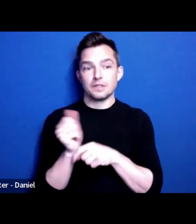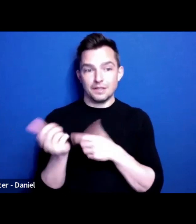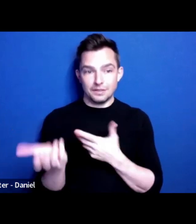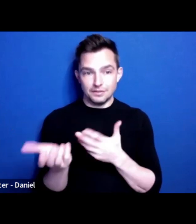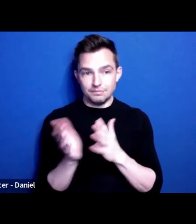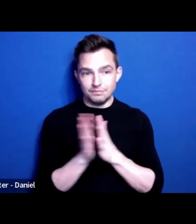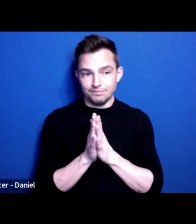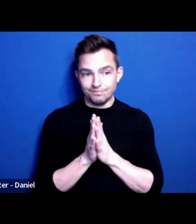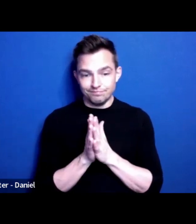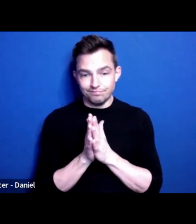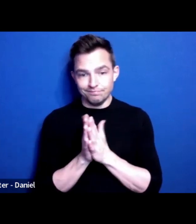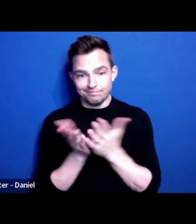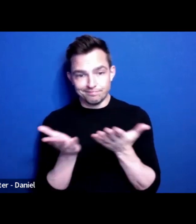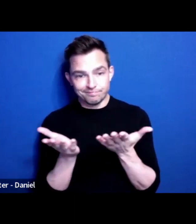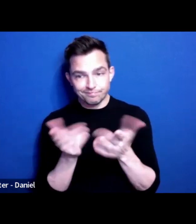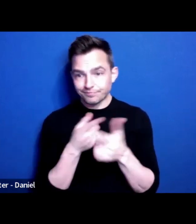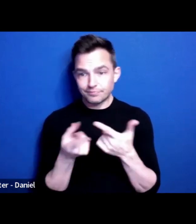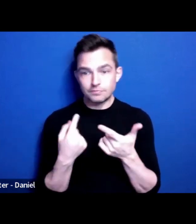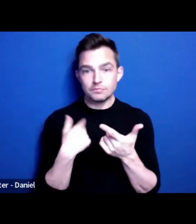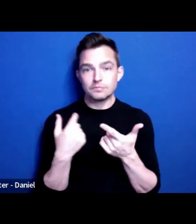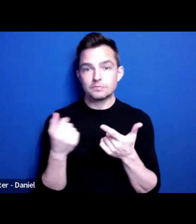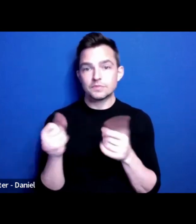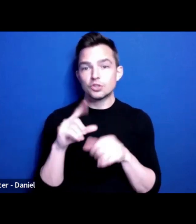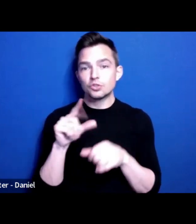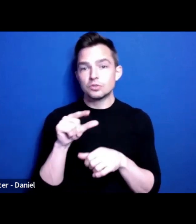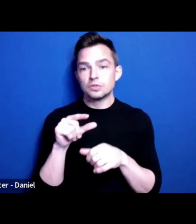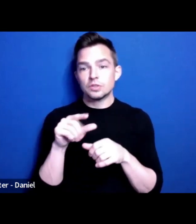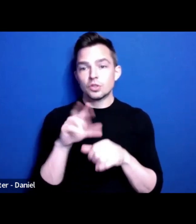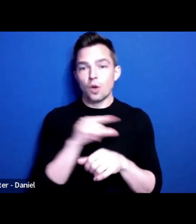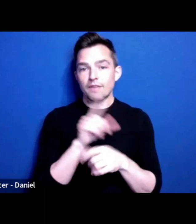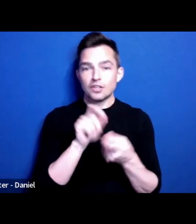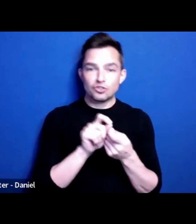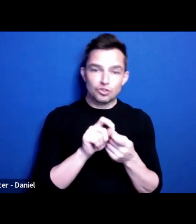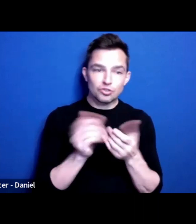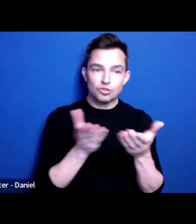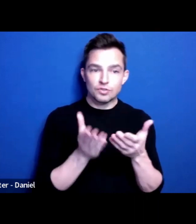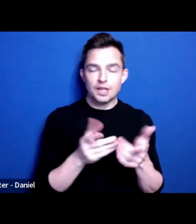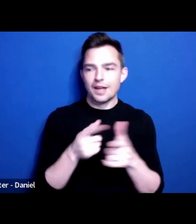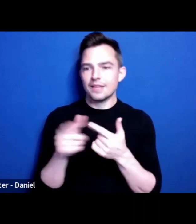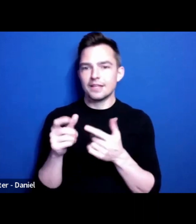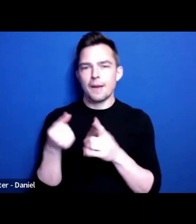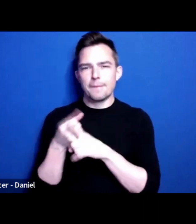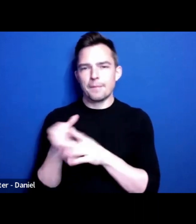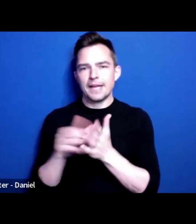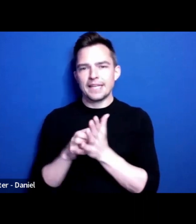then I can qualify for certain services. And then I also was dealing with cancer at the same time. So not only do you have to